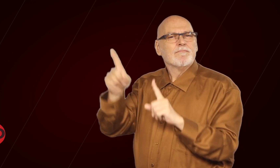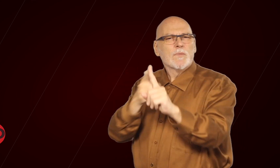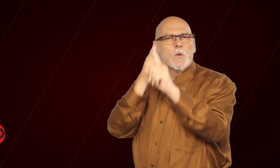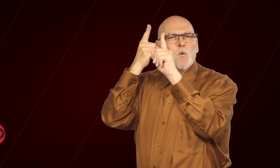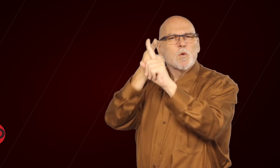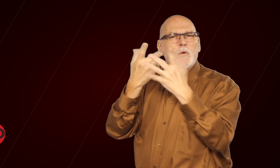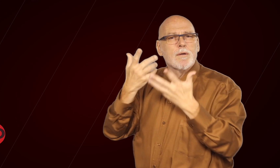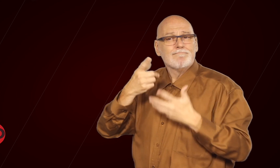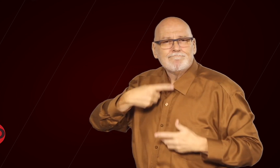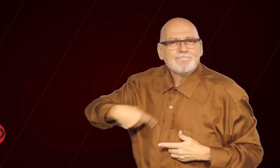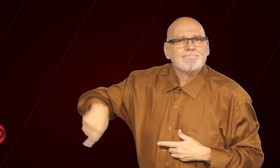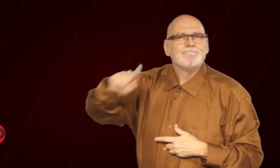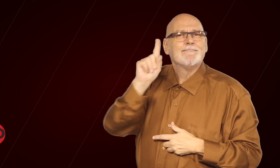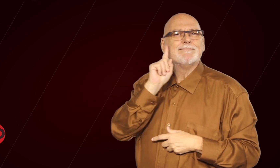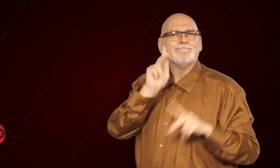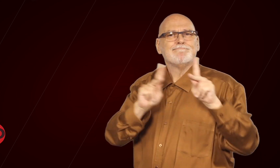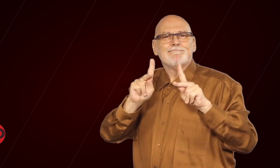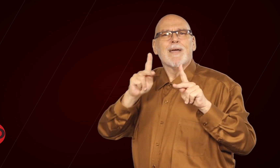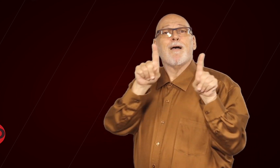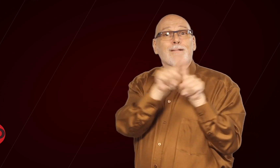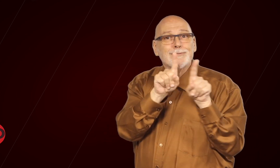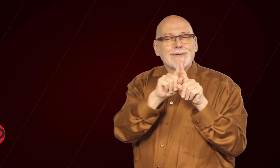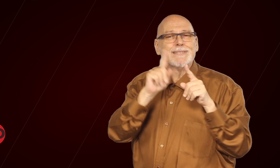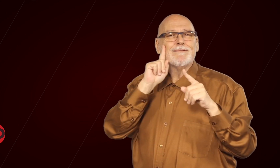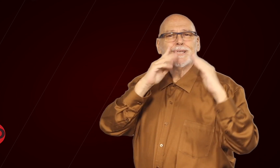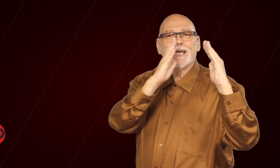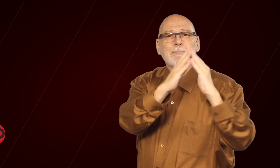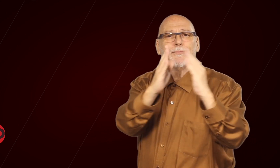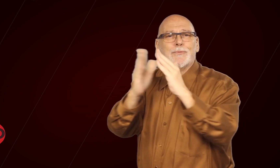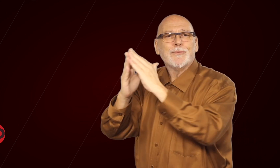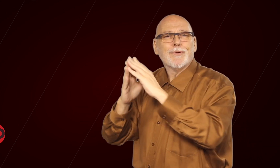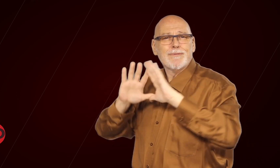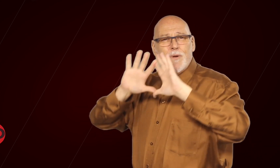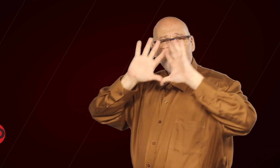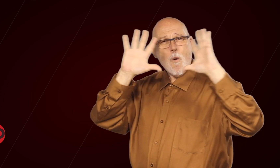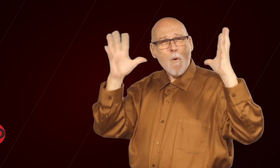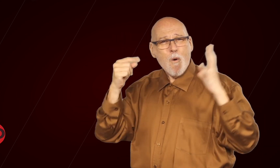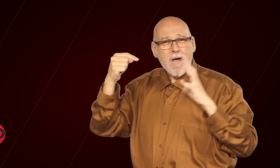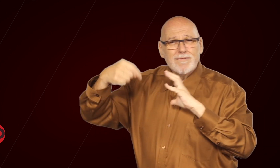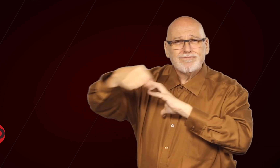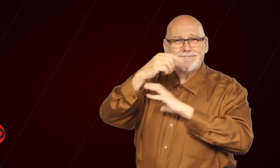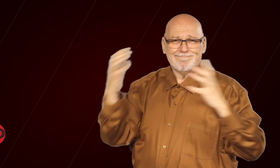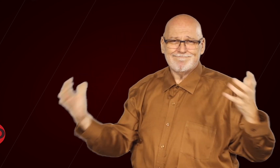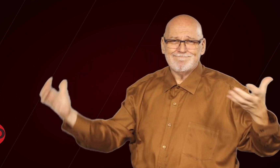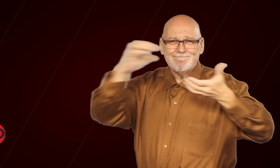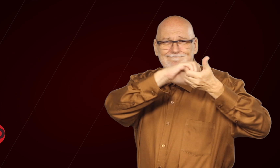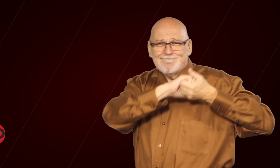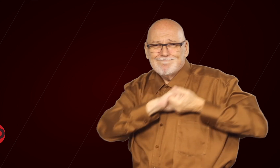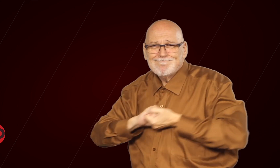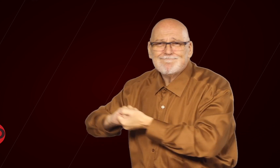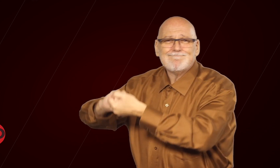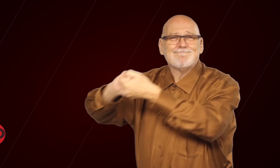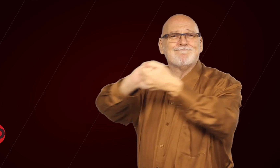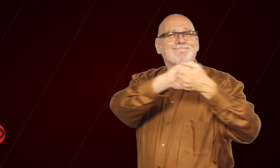and Deaf communities around the world to gather together to show unity